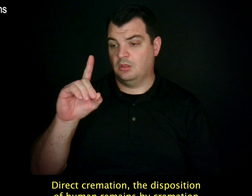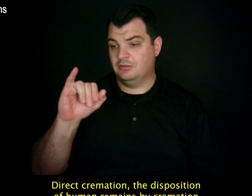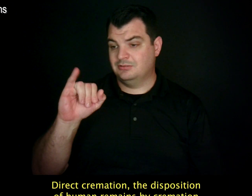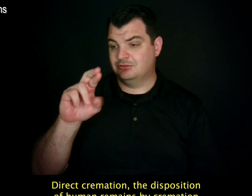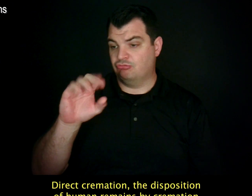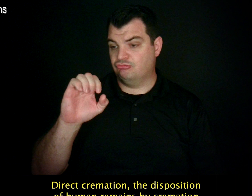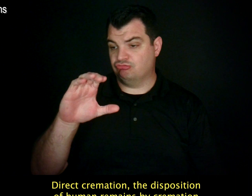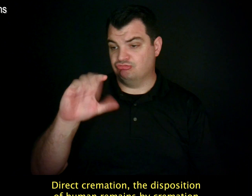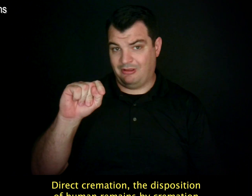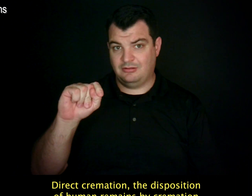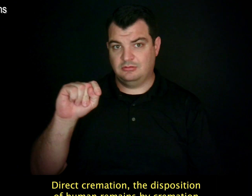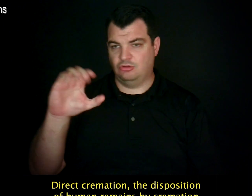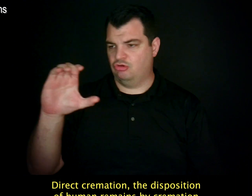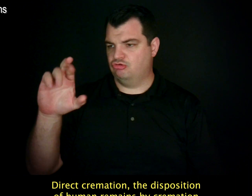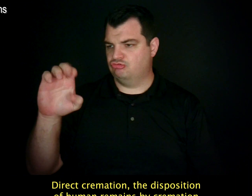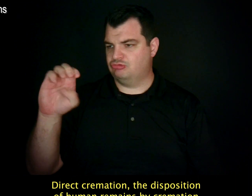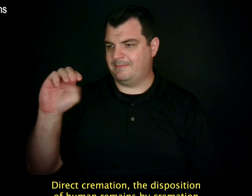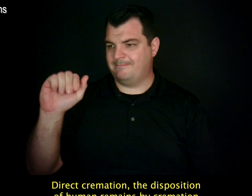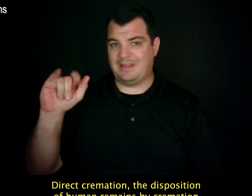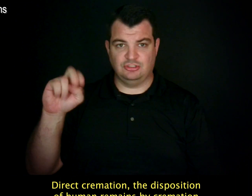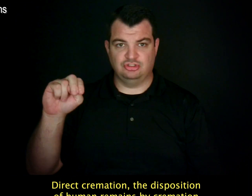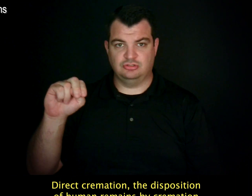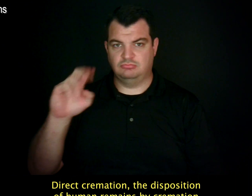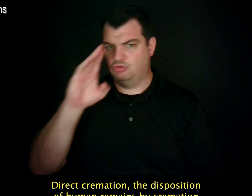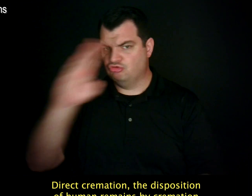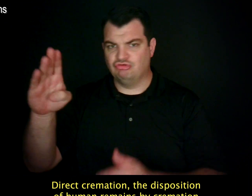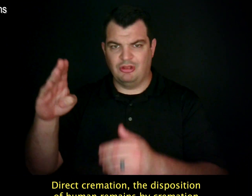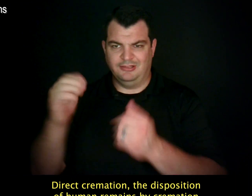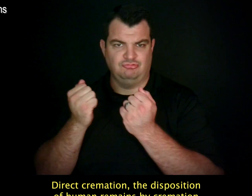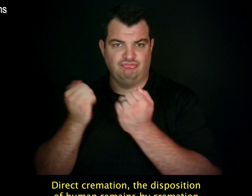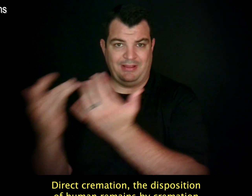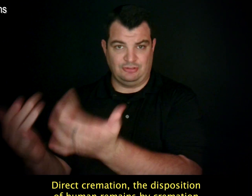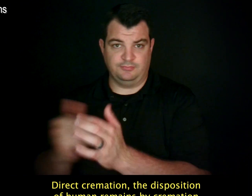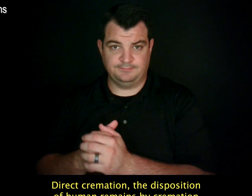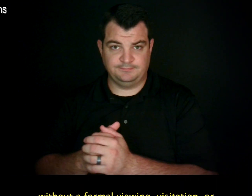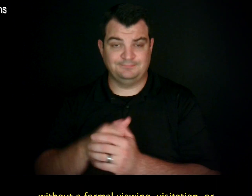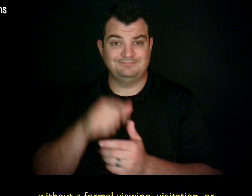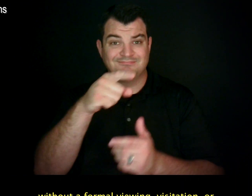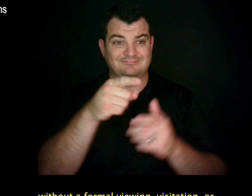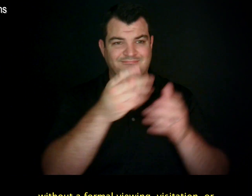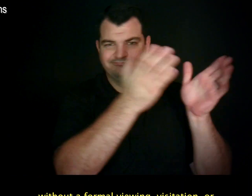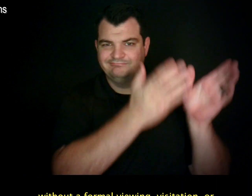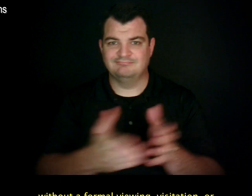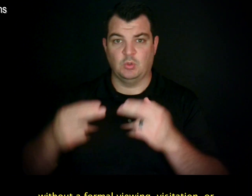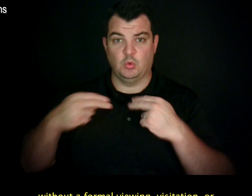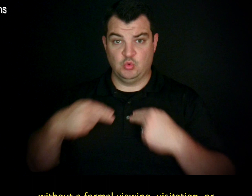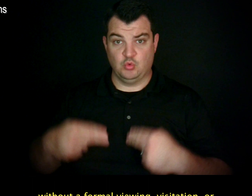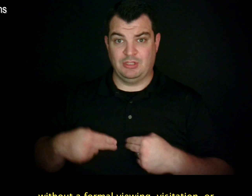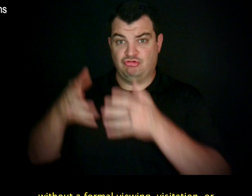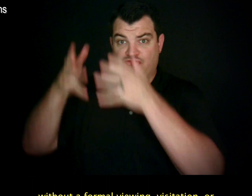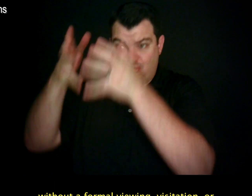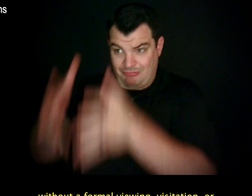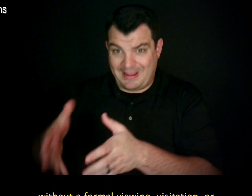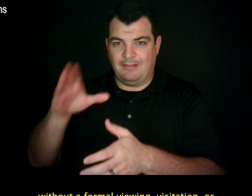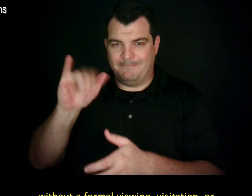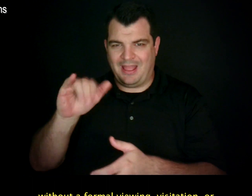Direct cremation, the disposition of human remains by cremation without a formal viewing, visitation, or